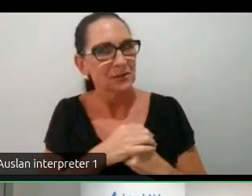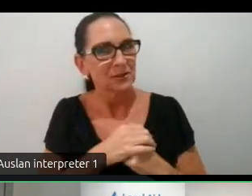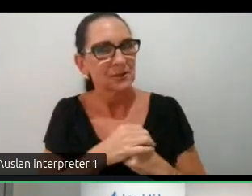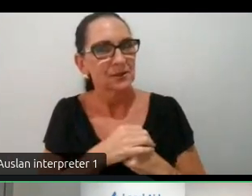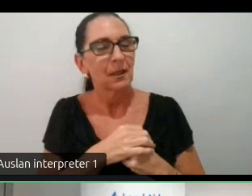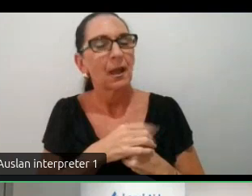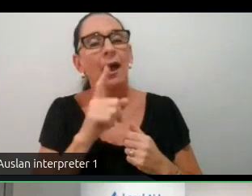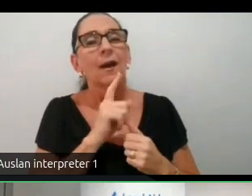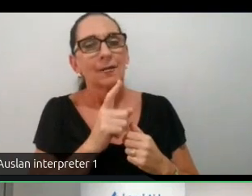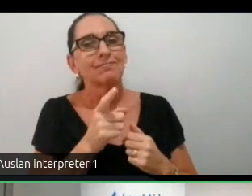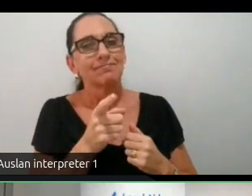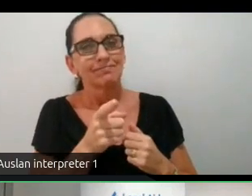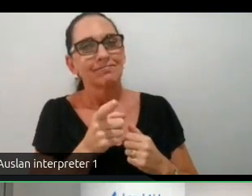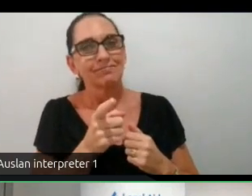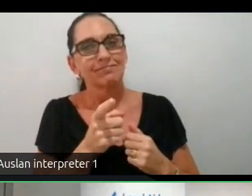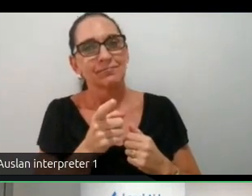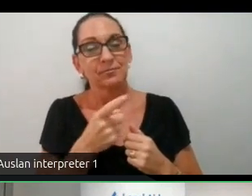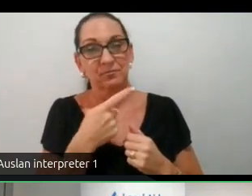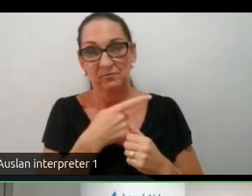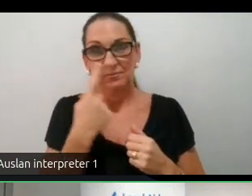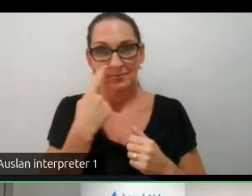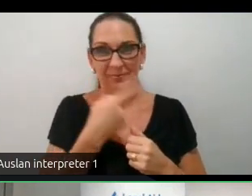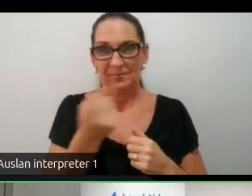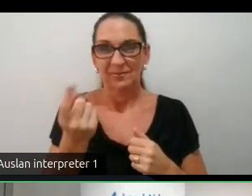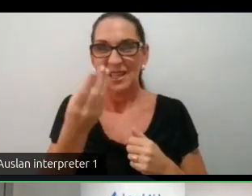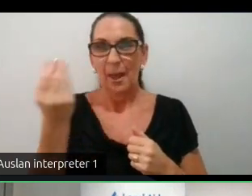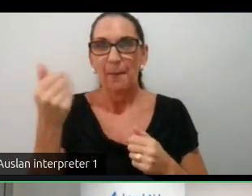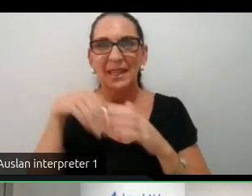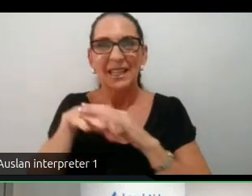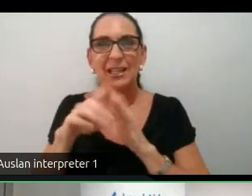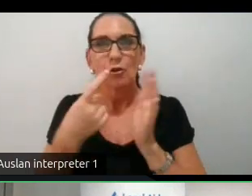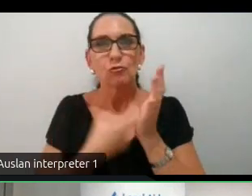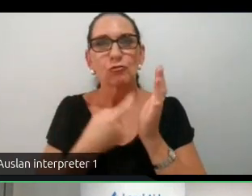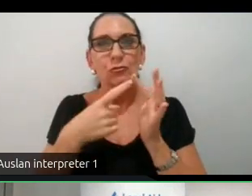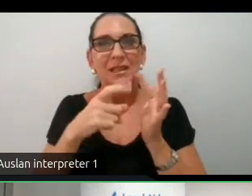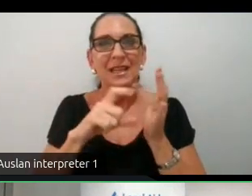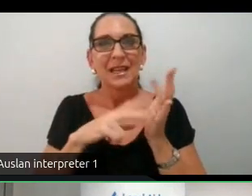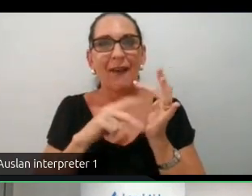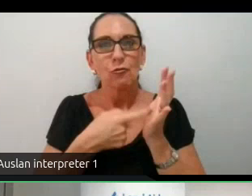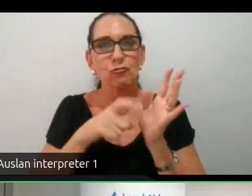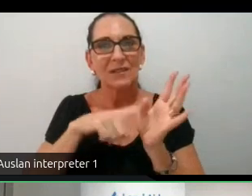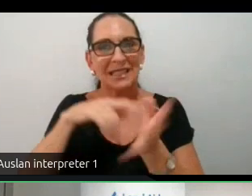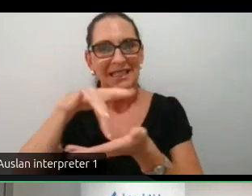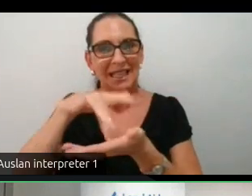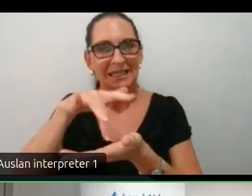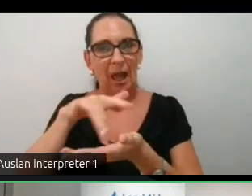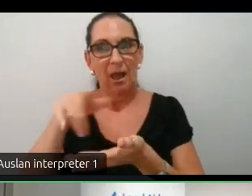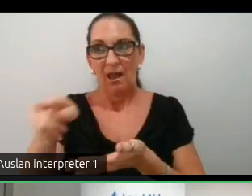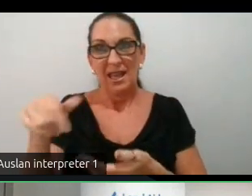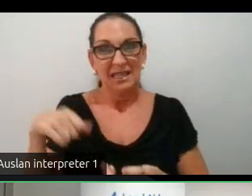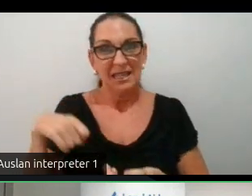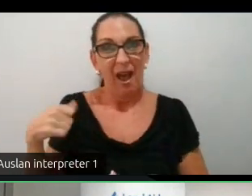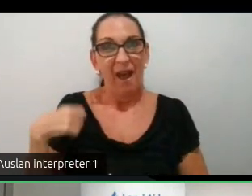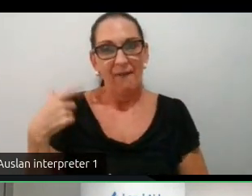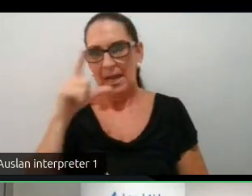of you you will see um people in recovery centres who are specifically there. Yeah. often to help